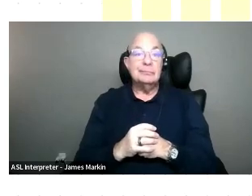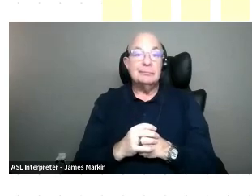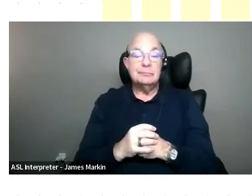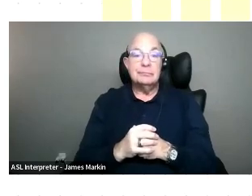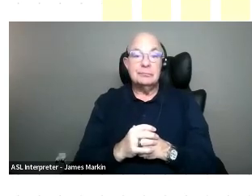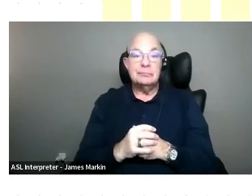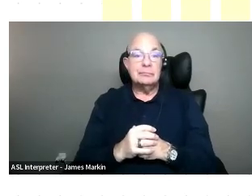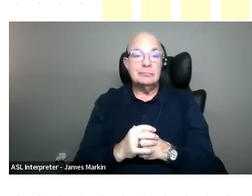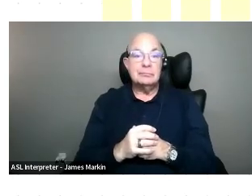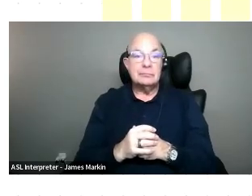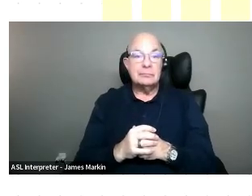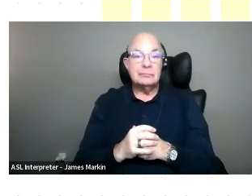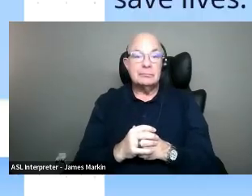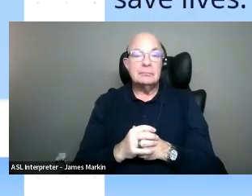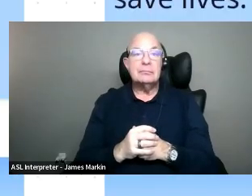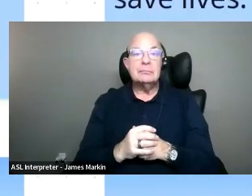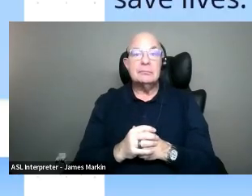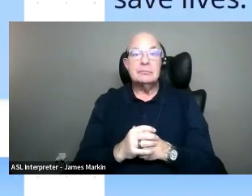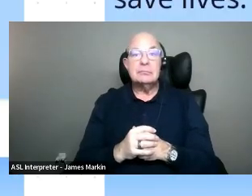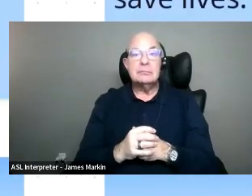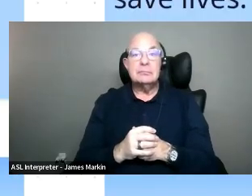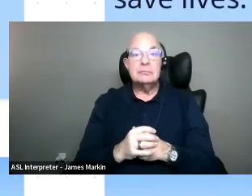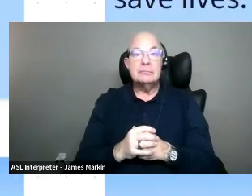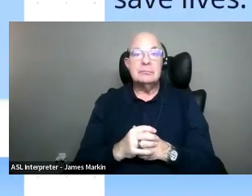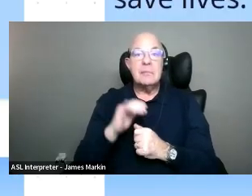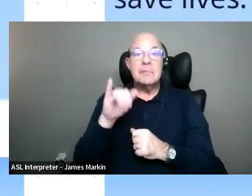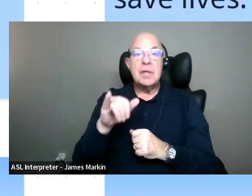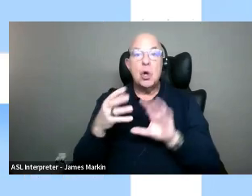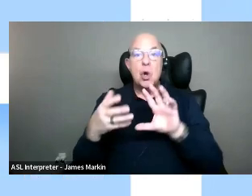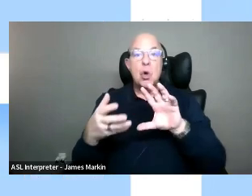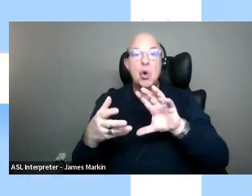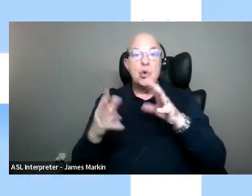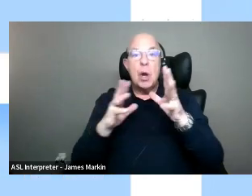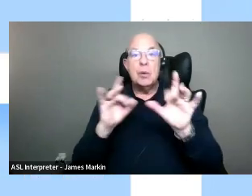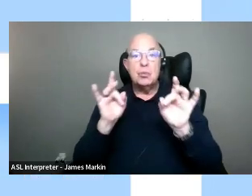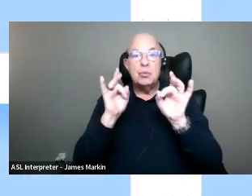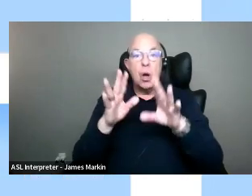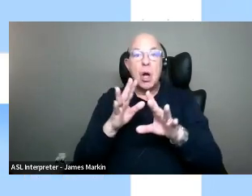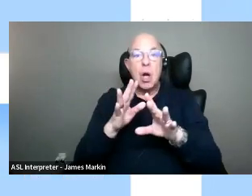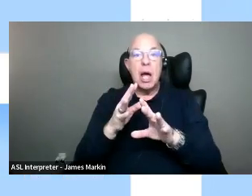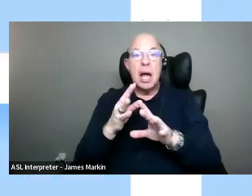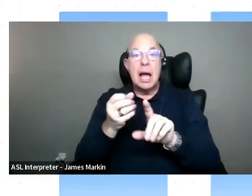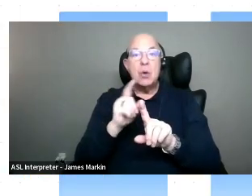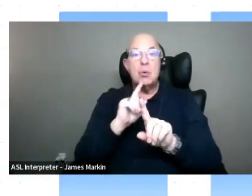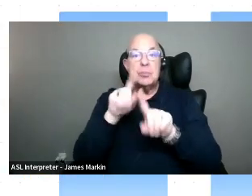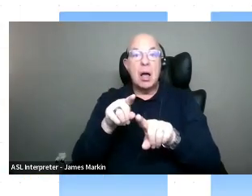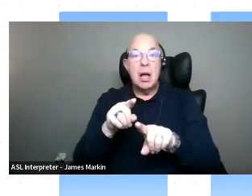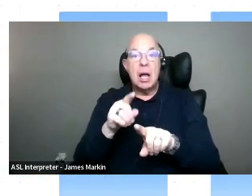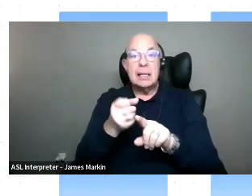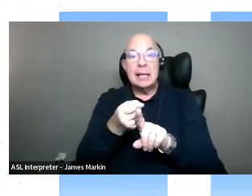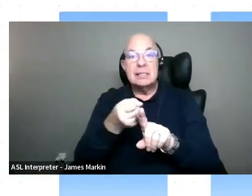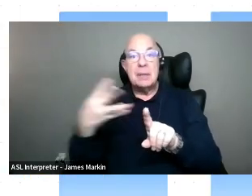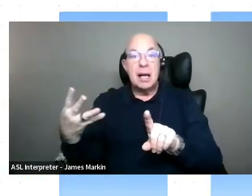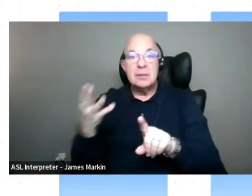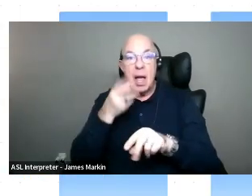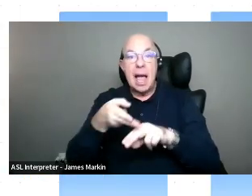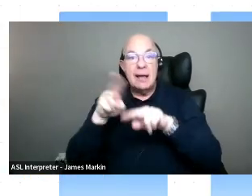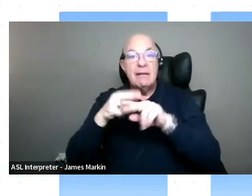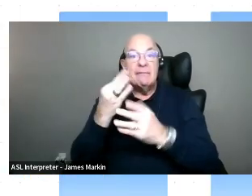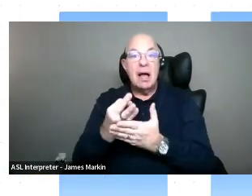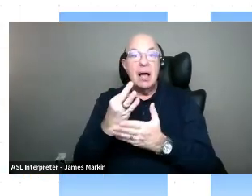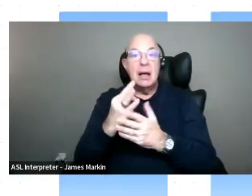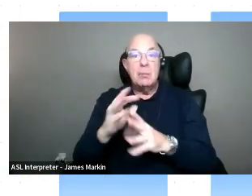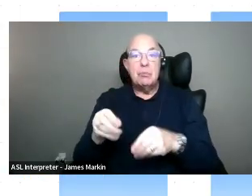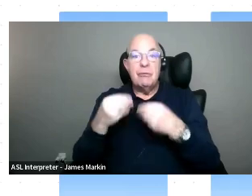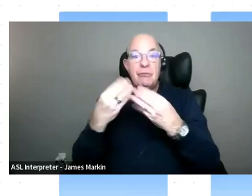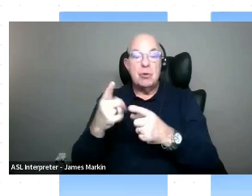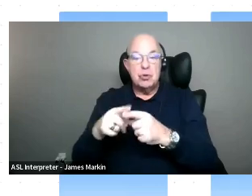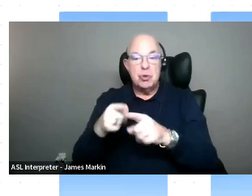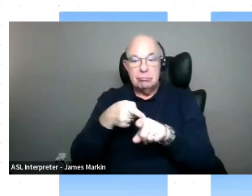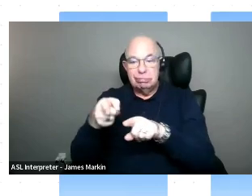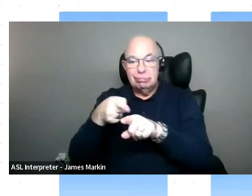Shannon Spencer (she/her): See someone who wrote here to the crisis response service expansion. Will additional funding be provided to the Indigenous service specific… to the Indigenous-specific responders?